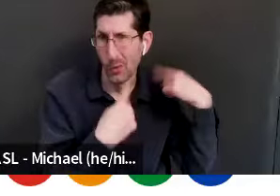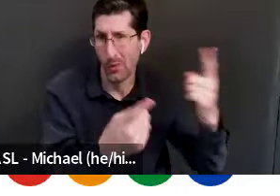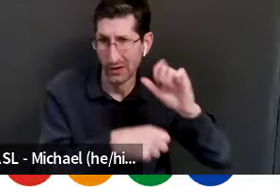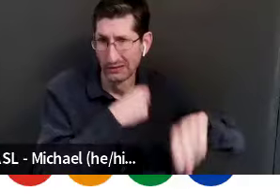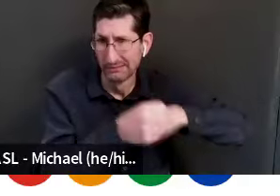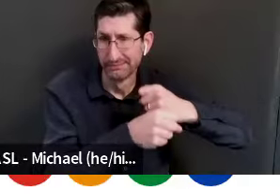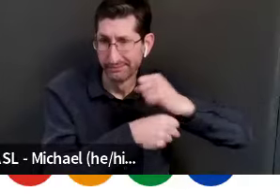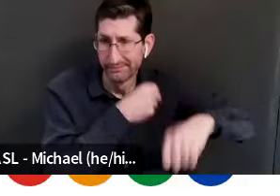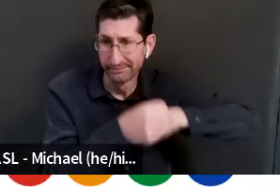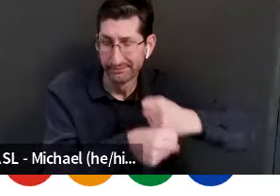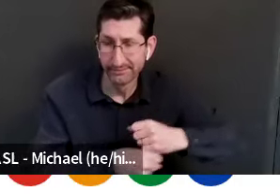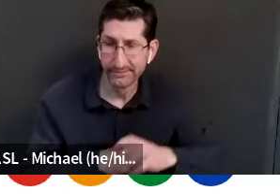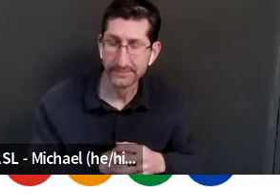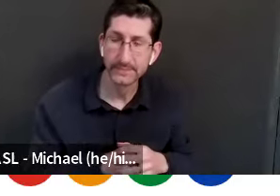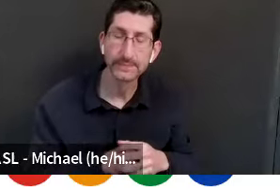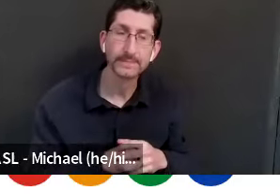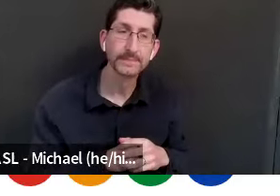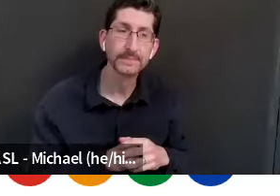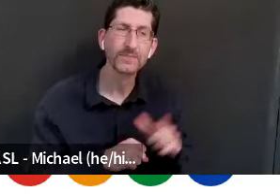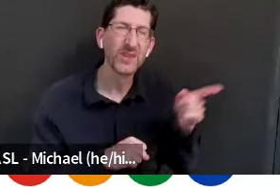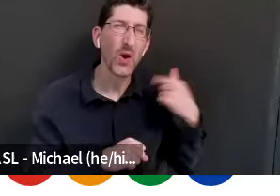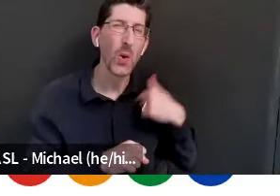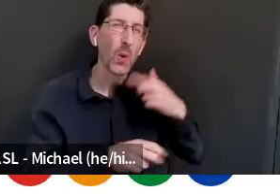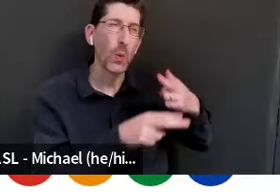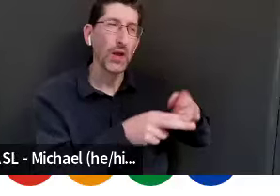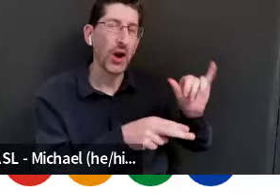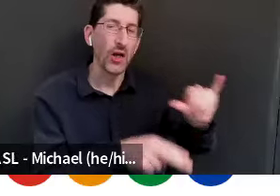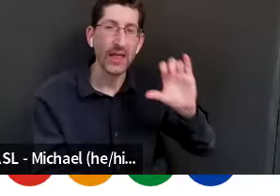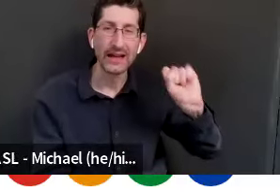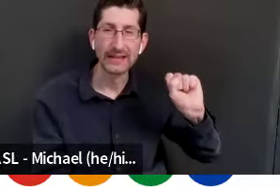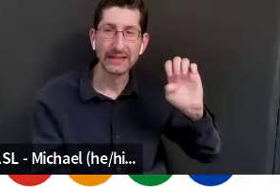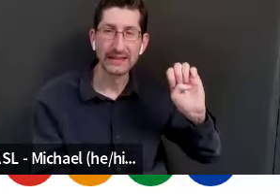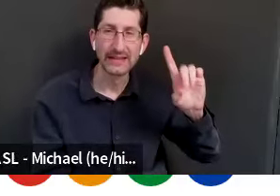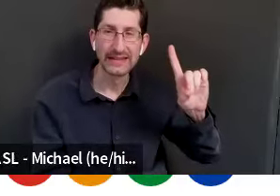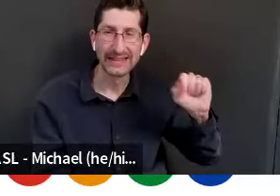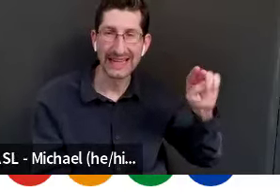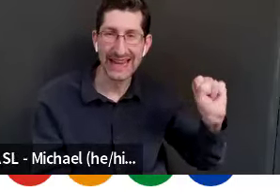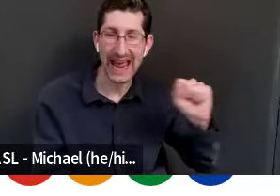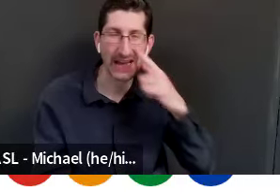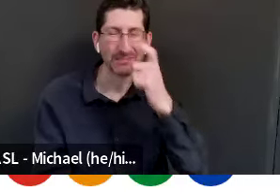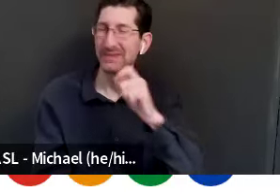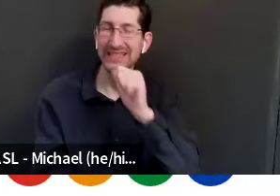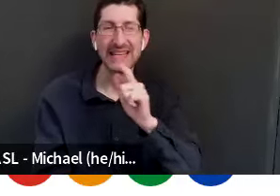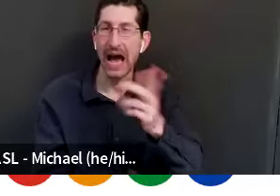BUT ALSO THE GENERAL VEHICLE MARKETPLACE SINCE THE VEHICLES WE HAVE NOW.